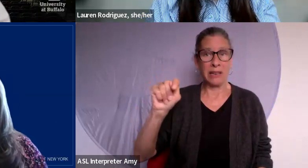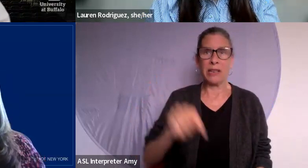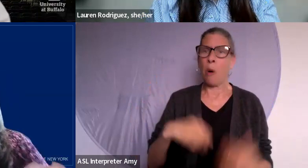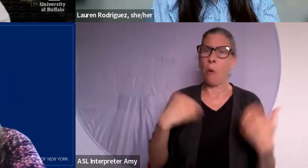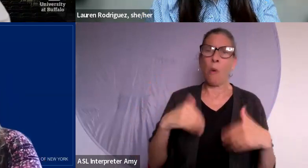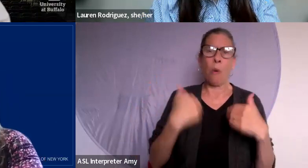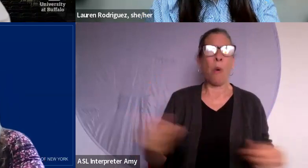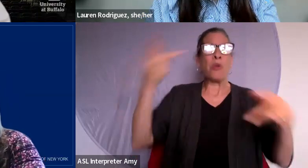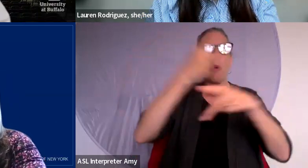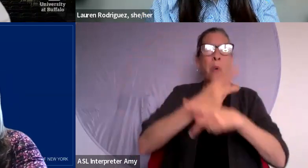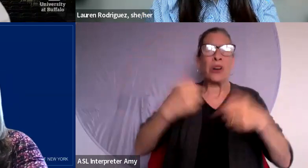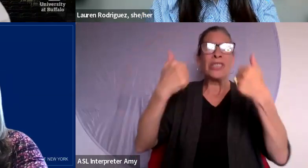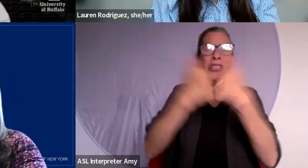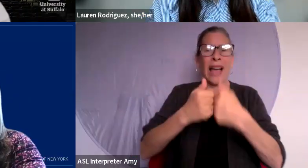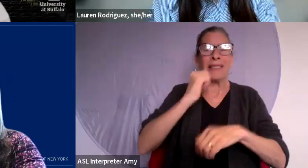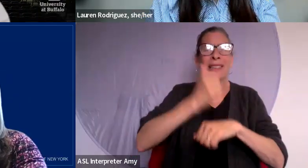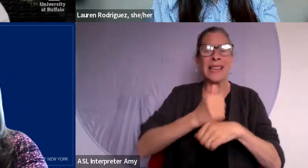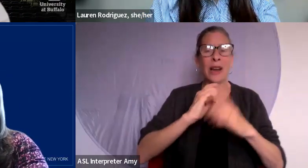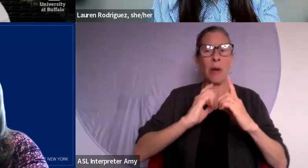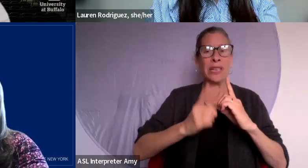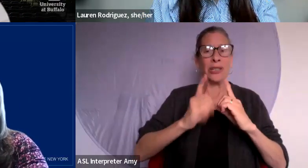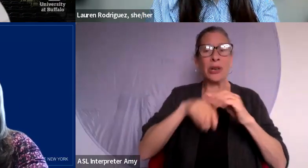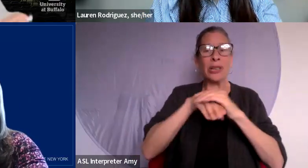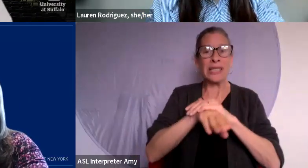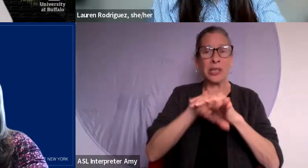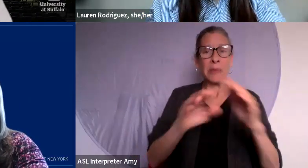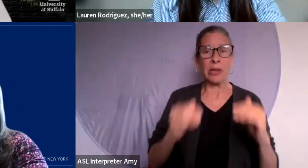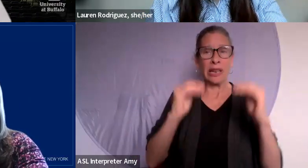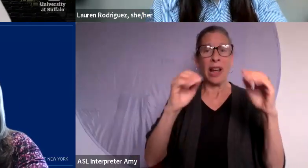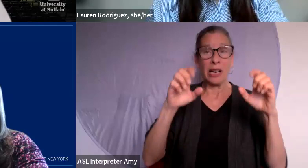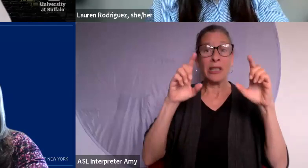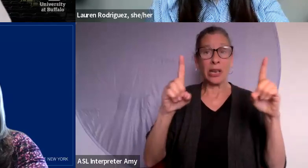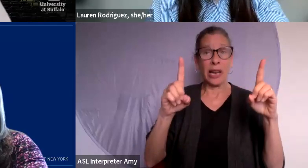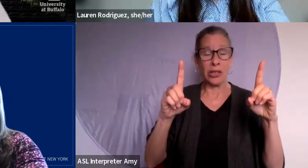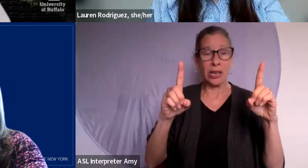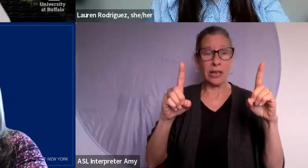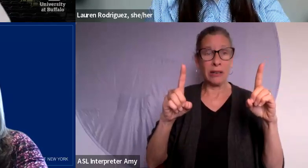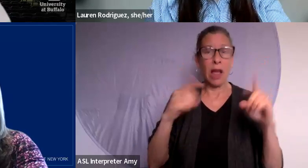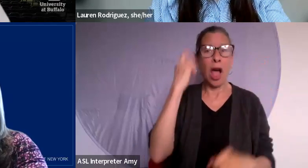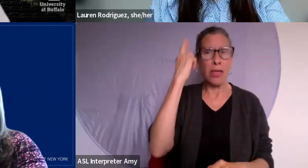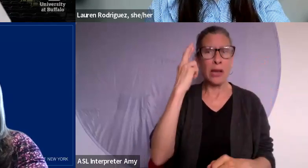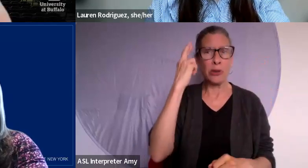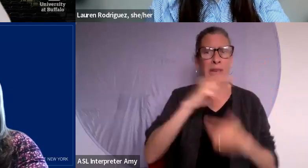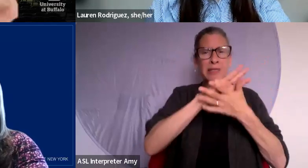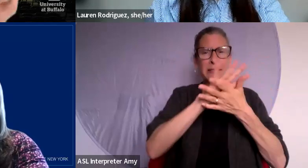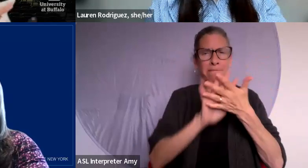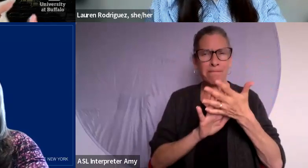to implementing digital accessibility in higher education. There are a number of reasons for that, the main one